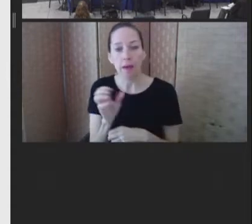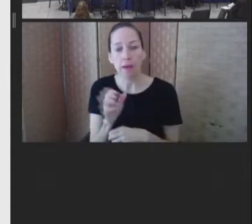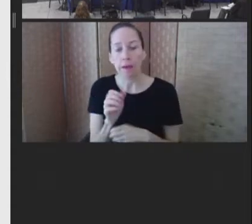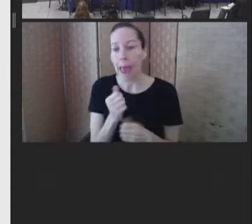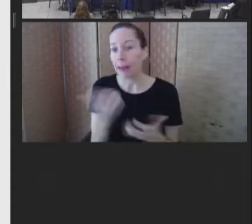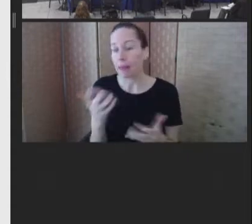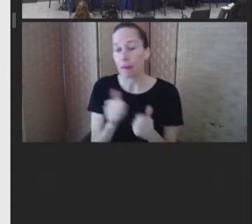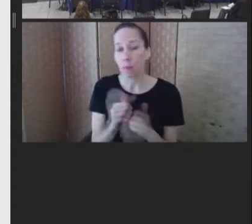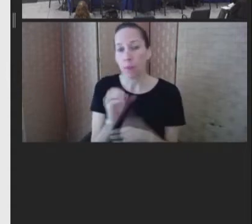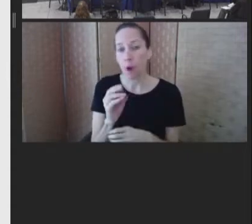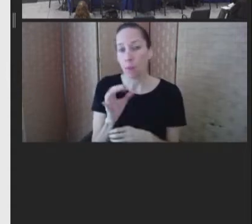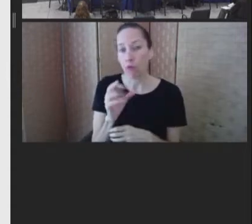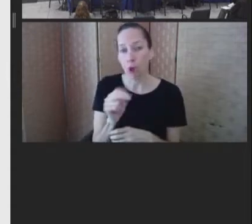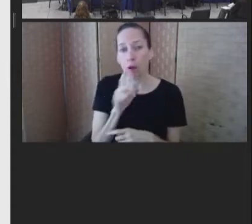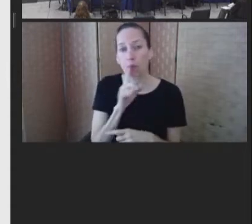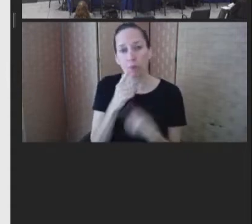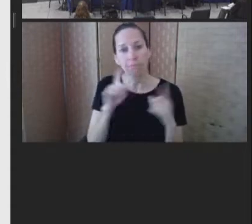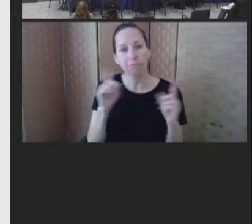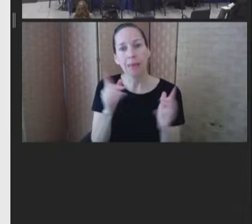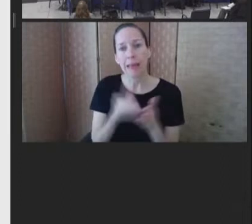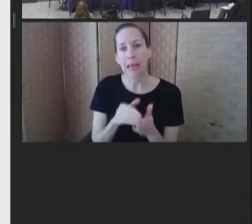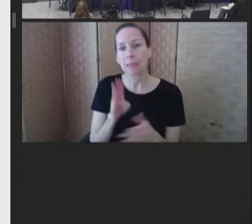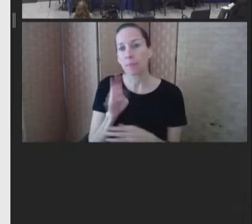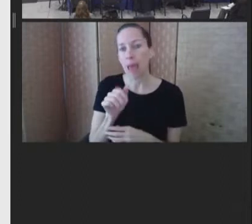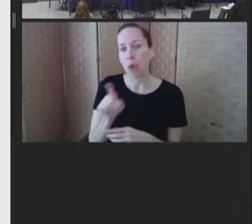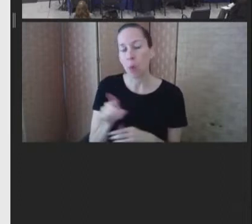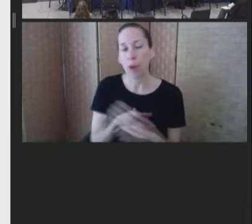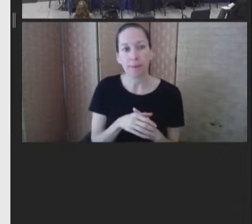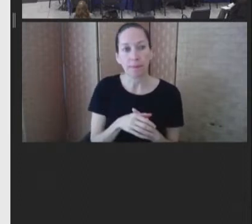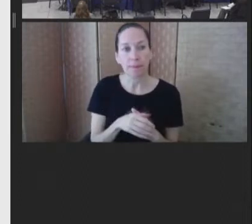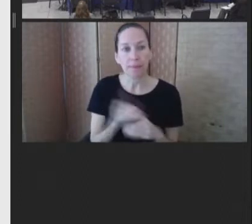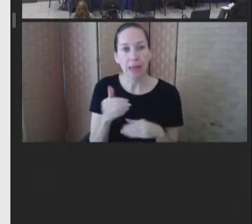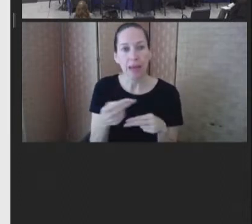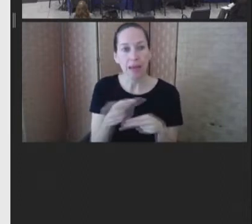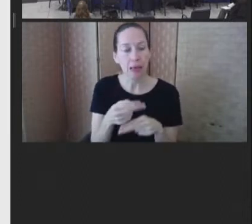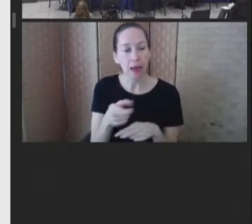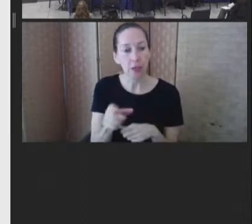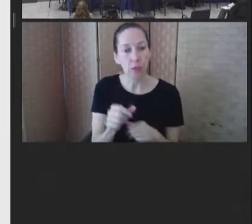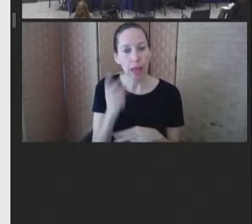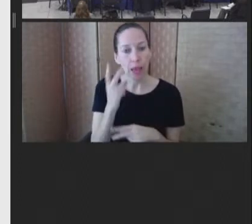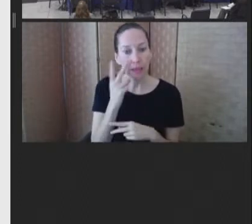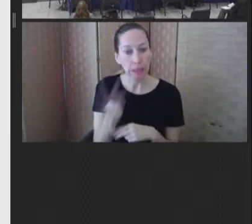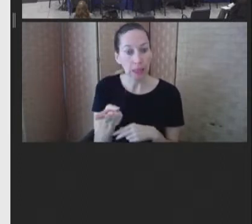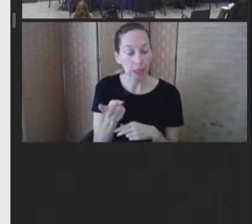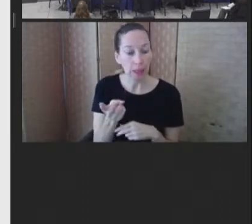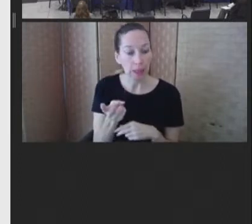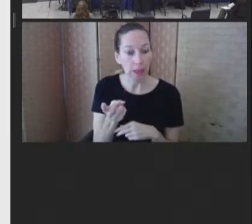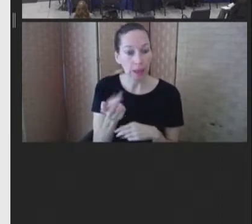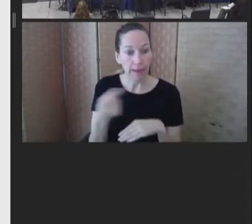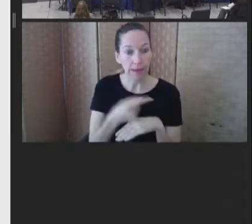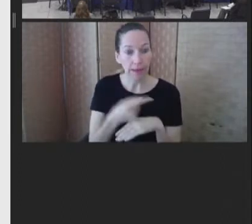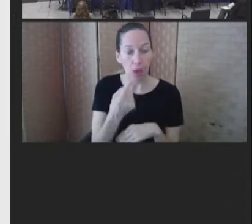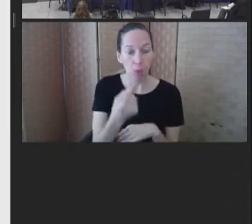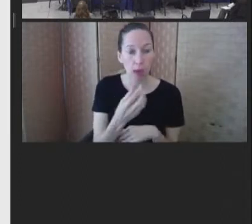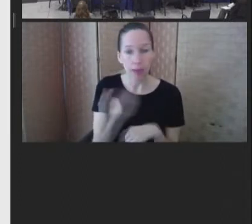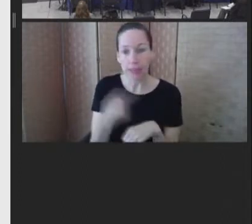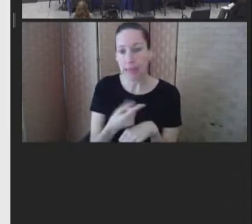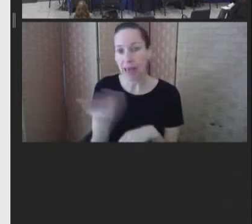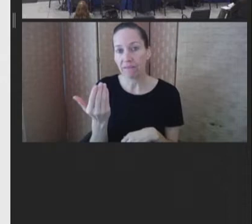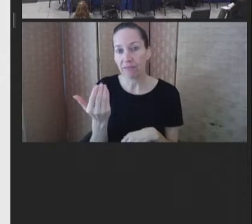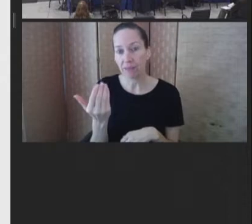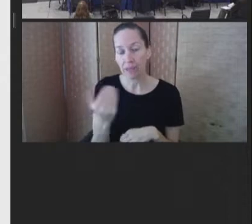well against BA.1. Next slide. Here you can see the day one and day 15 landscape for uninfected